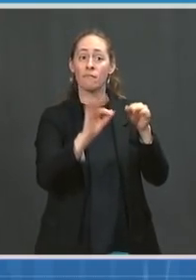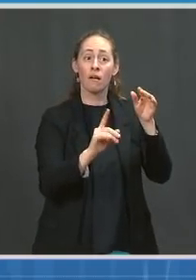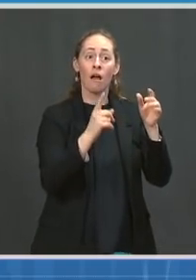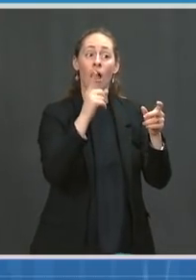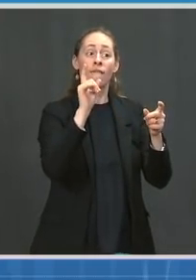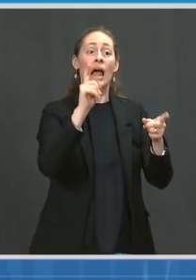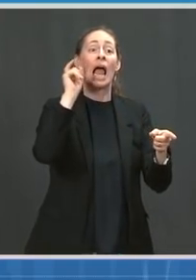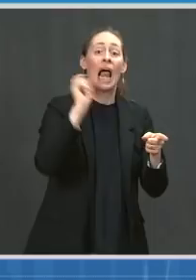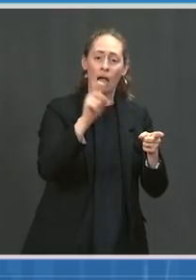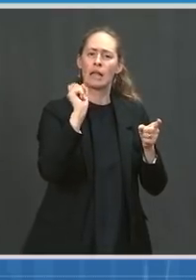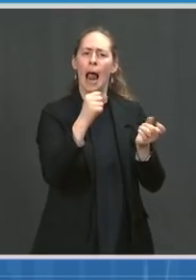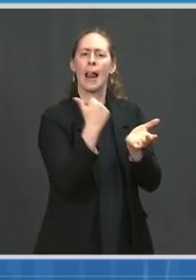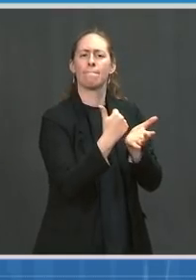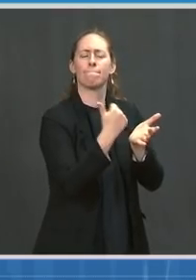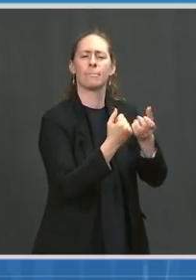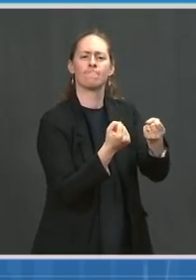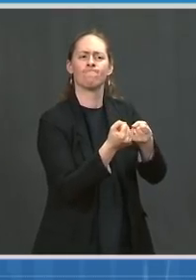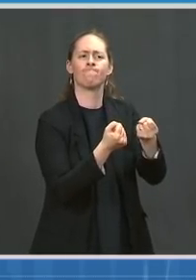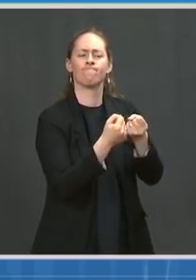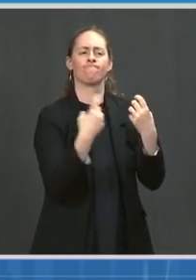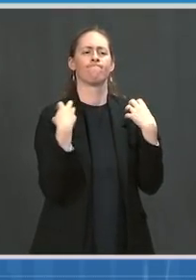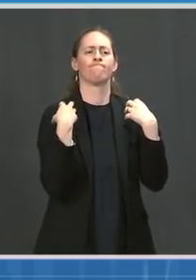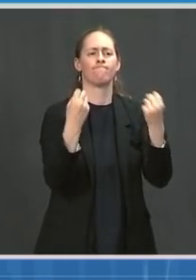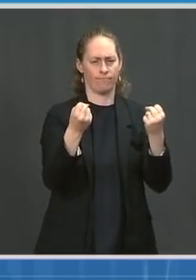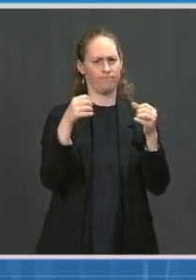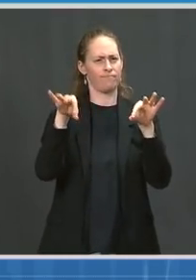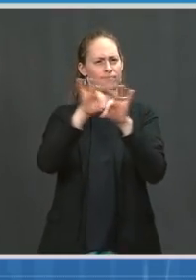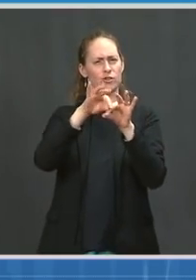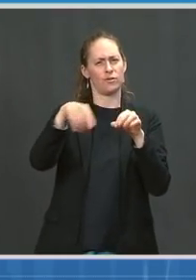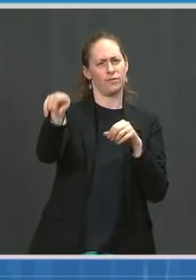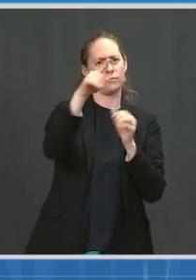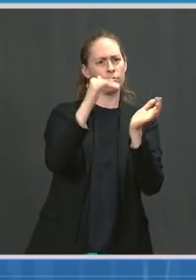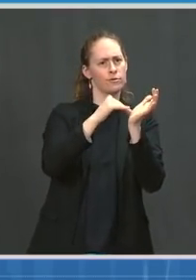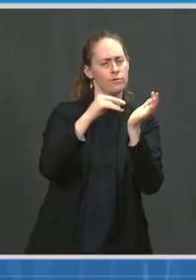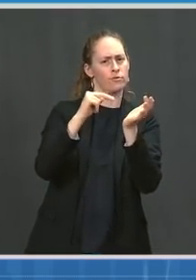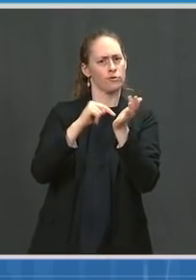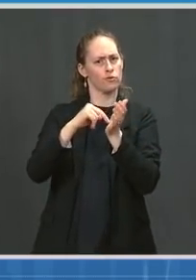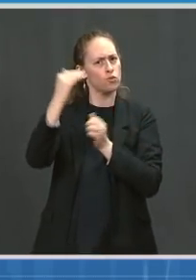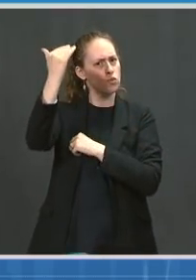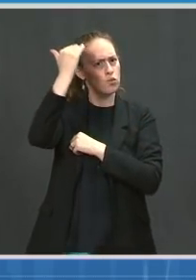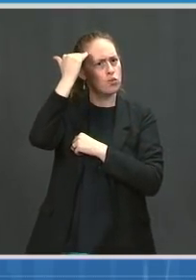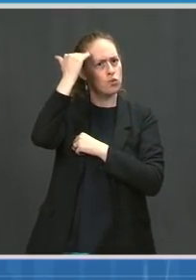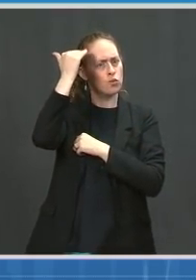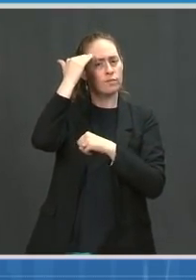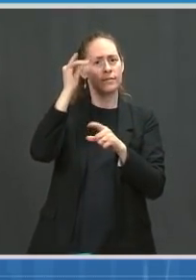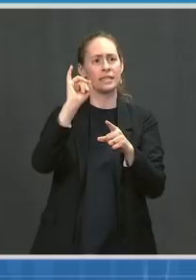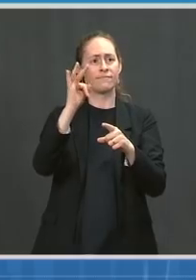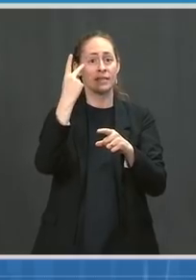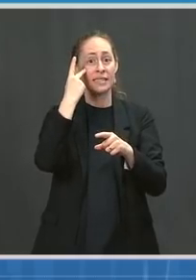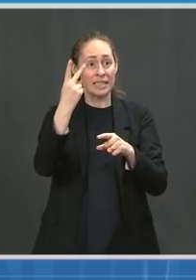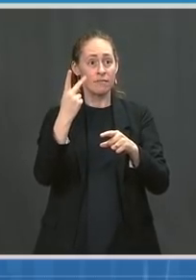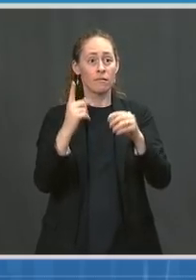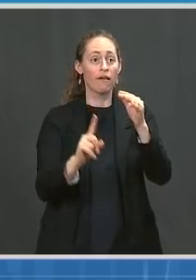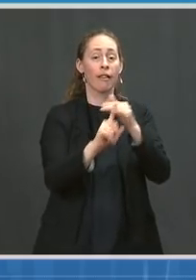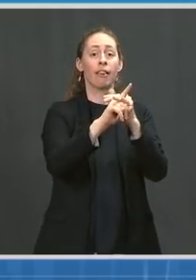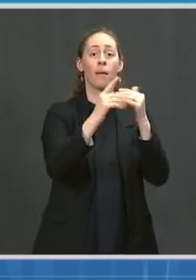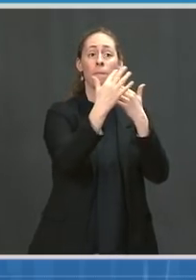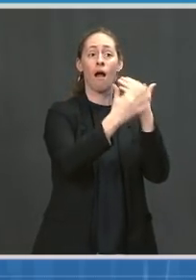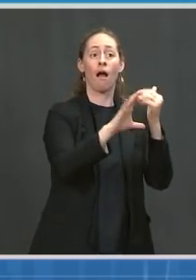It is imperative for healthcare workers to know that the treatment of these clots is different than our current standard of care.